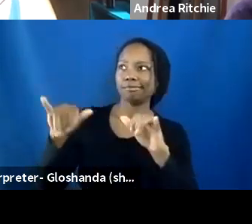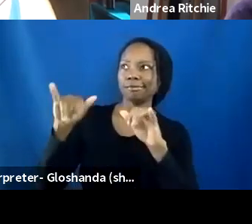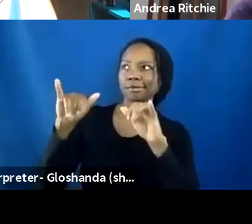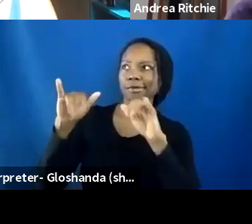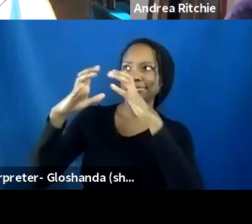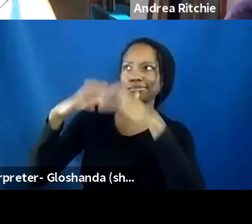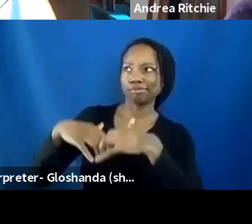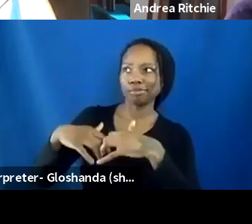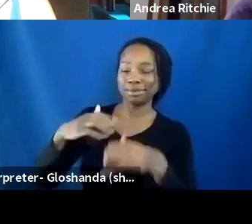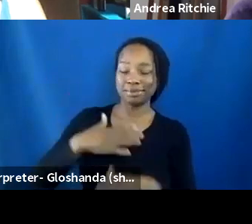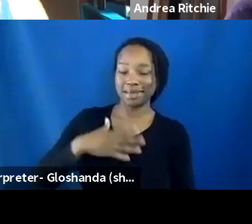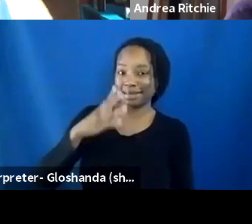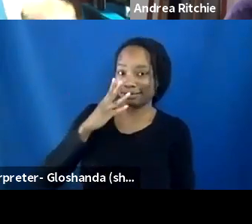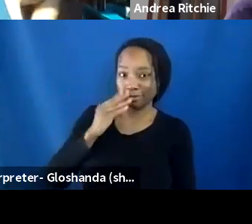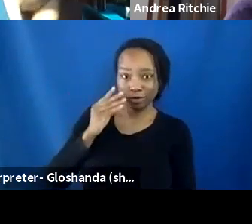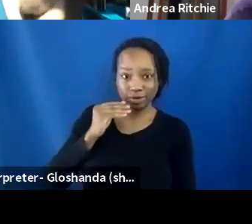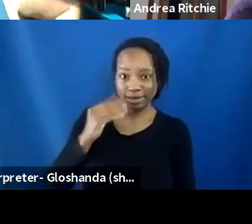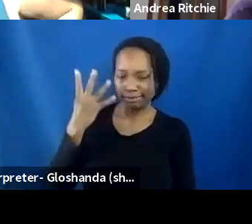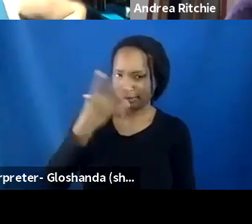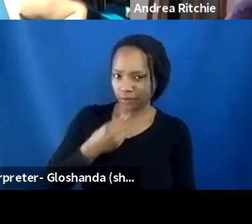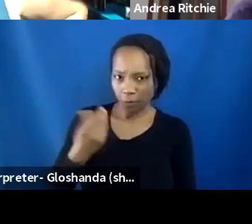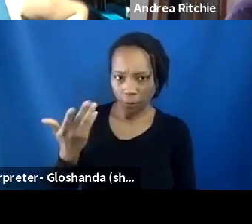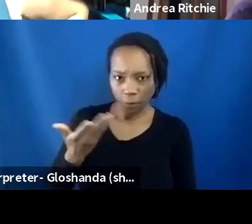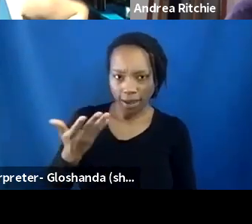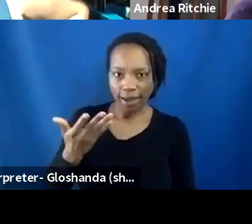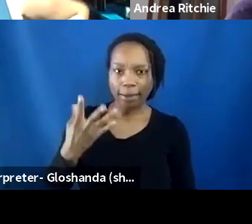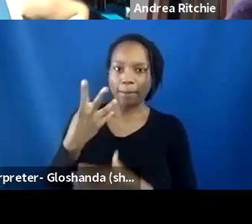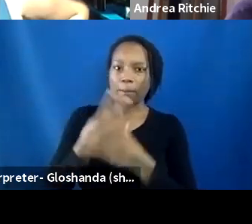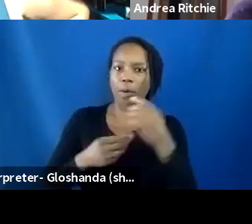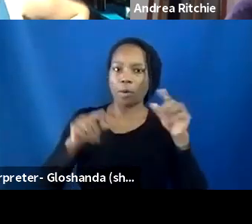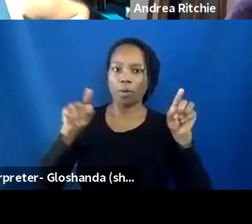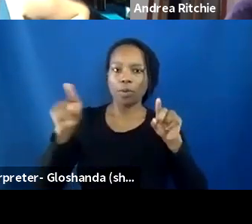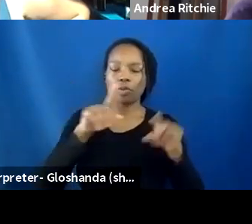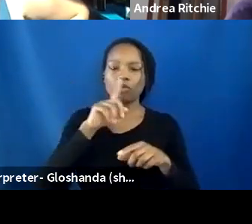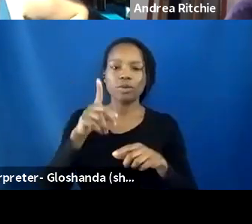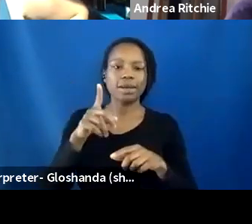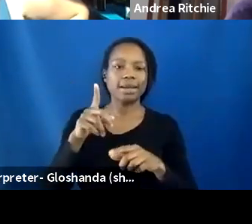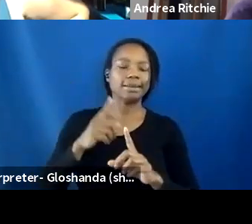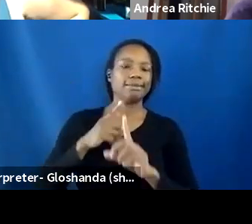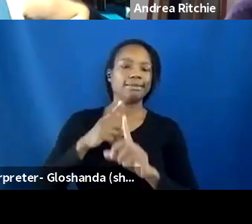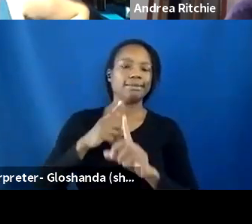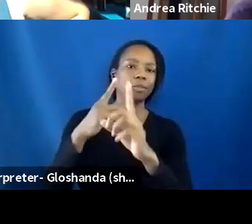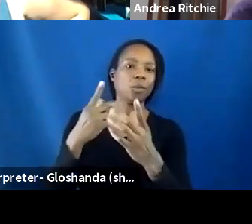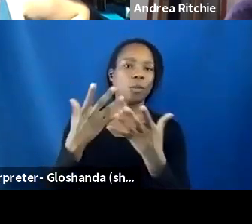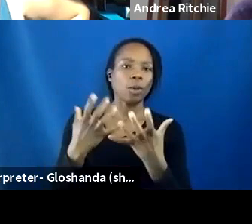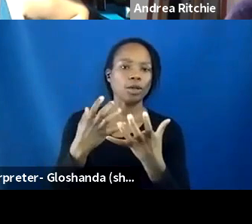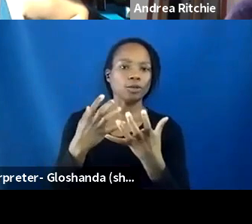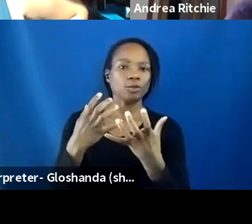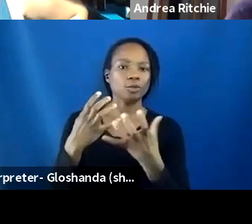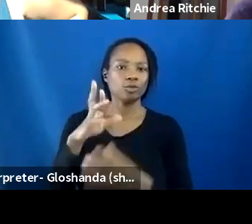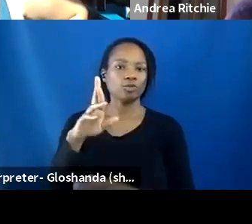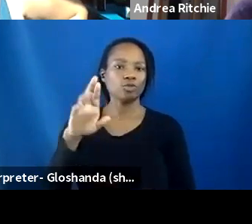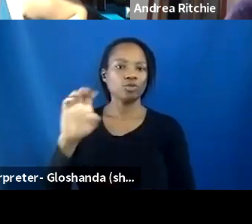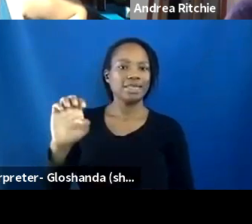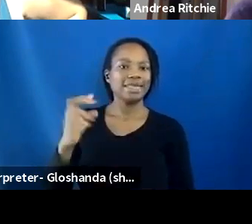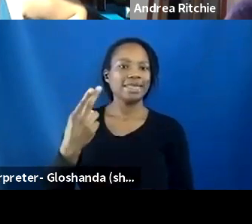is that they both work to rehumanize people. And specifically rehumanizing people